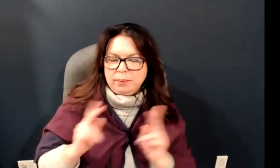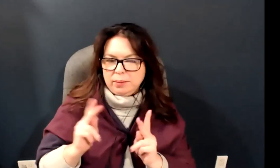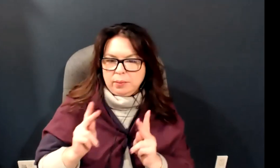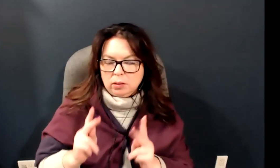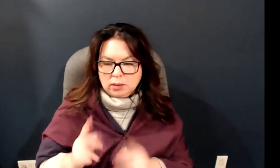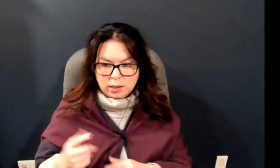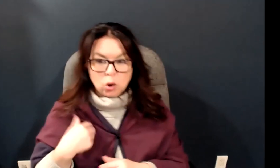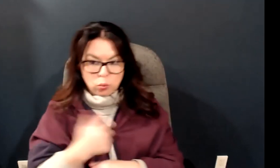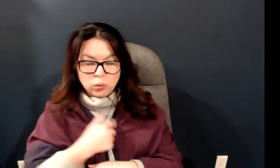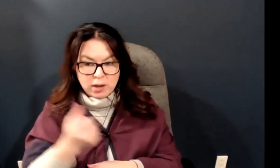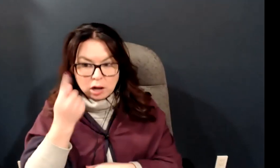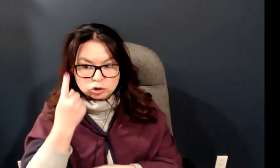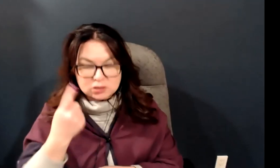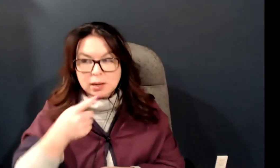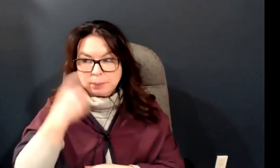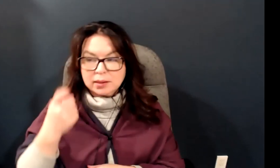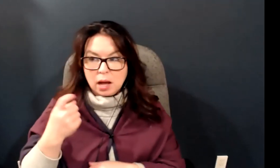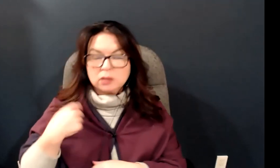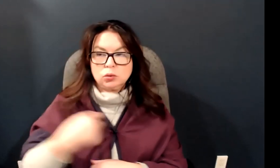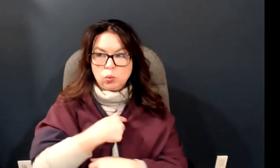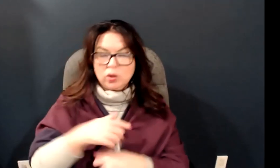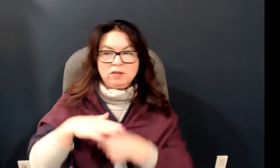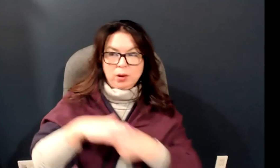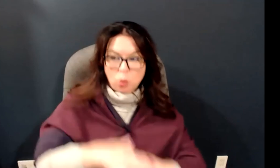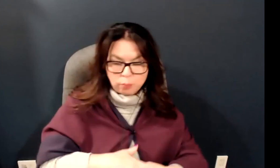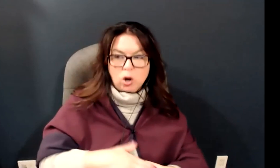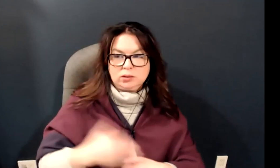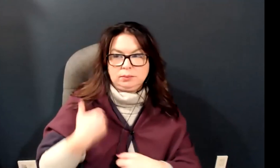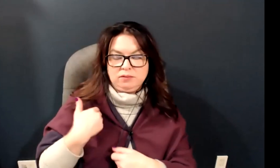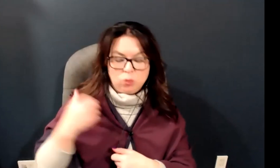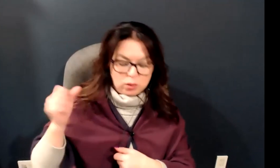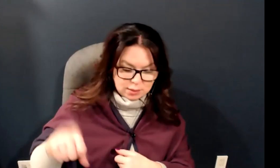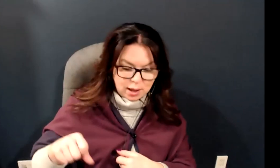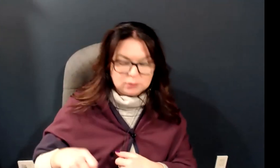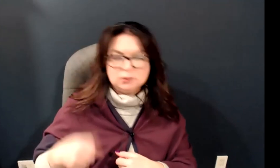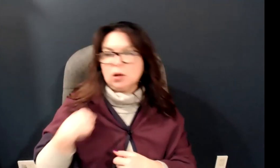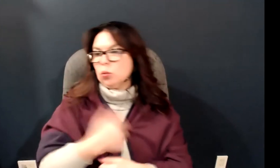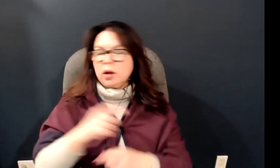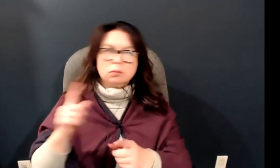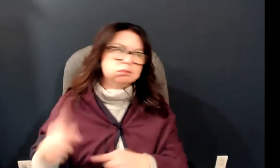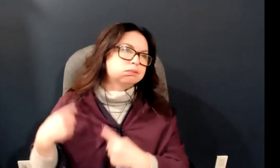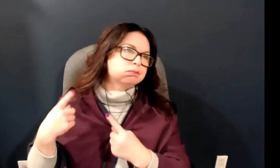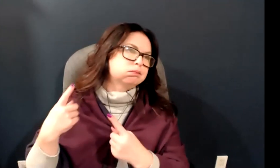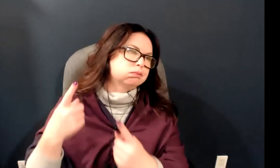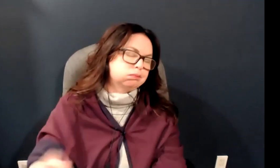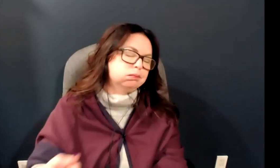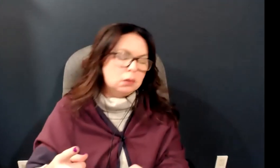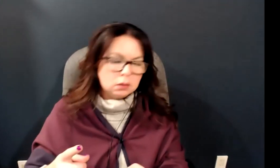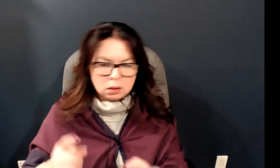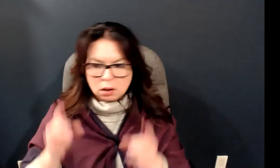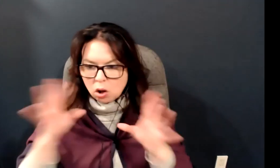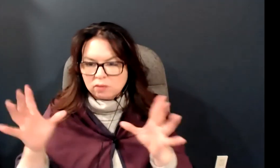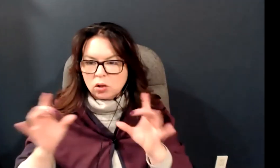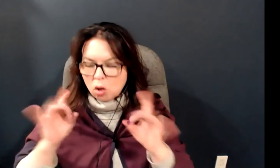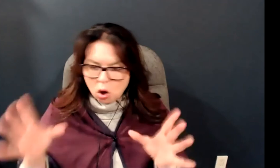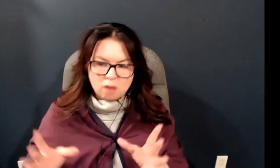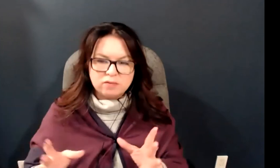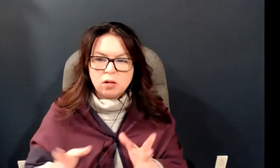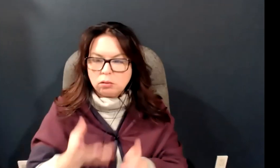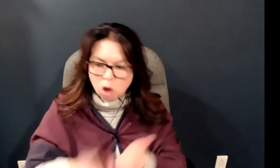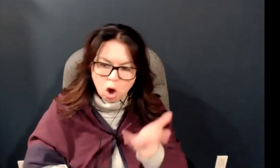the NAACP too and so, Matt asked the same questions so I was wondering if you could